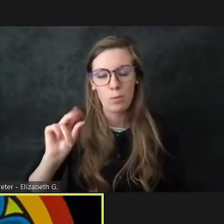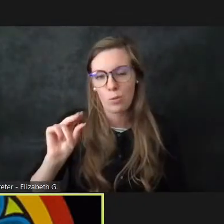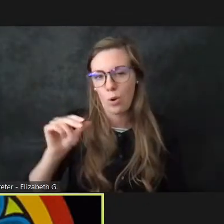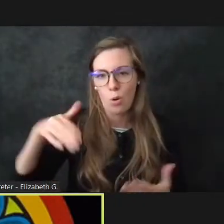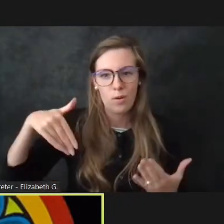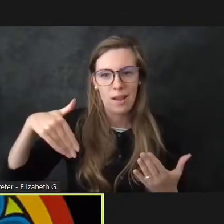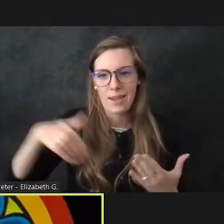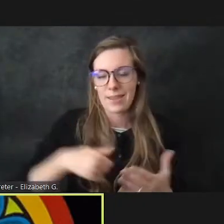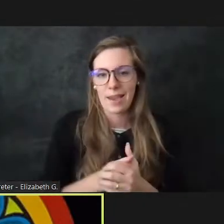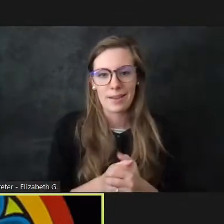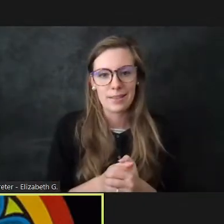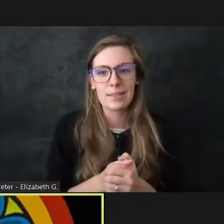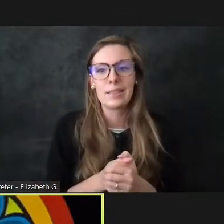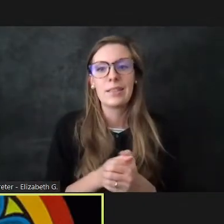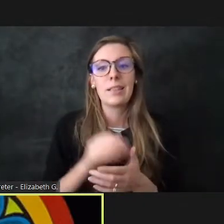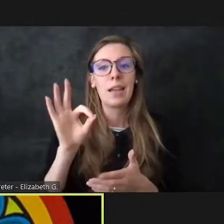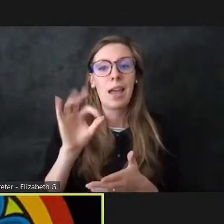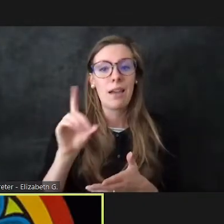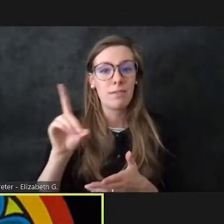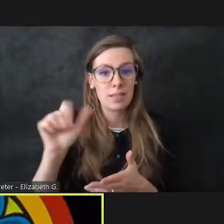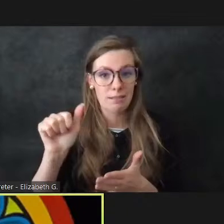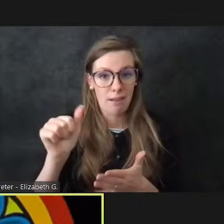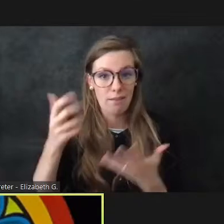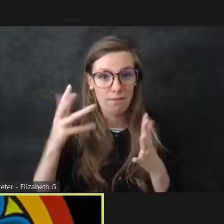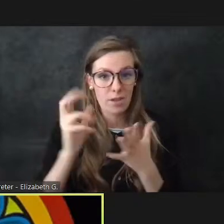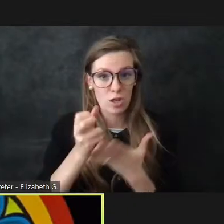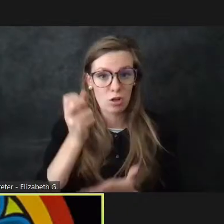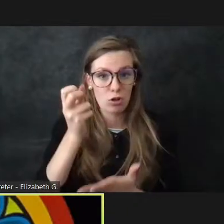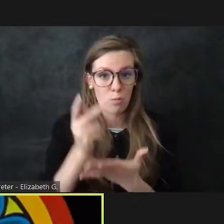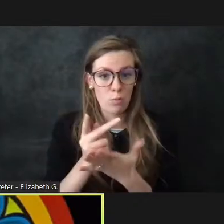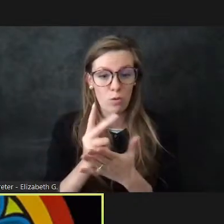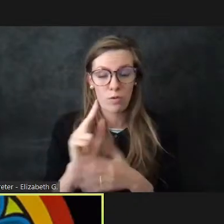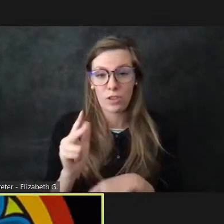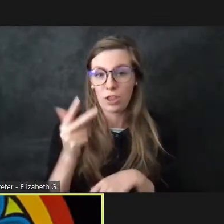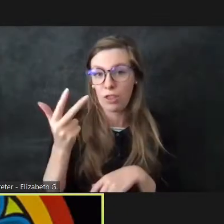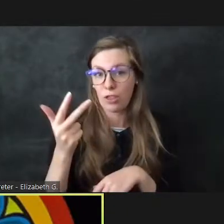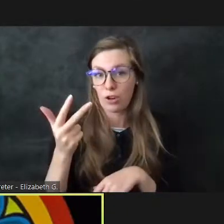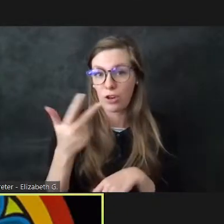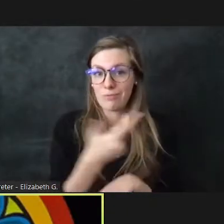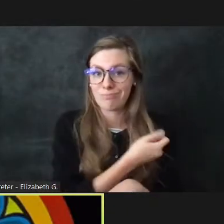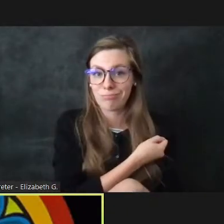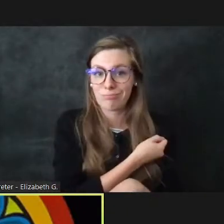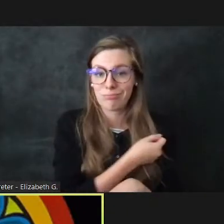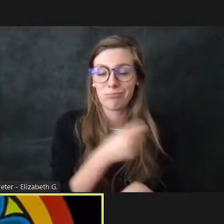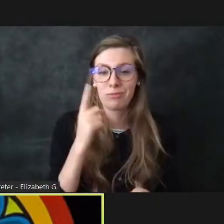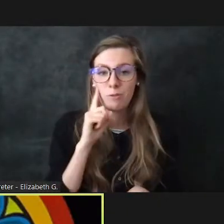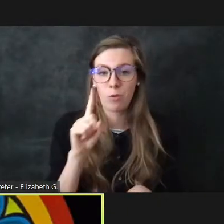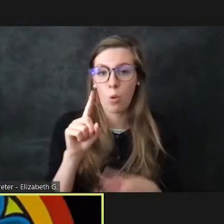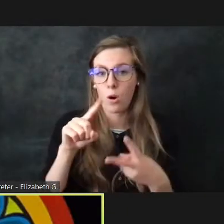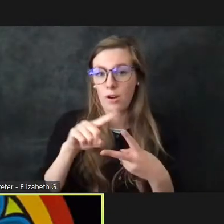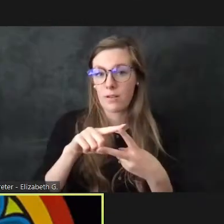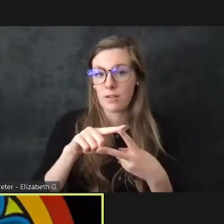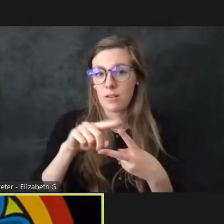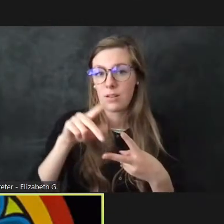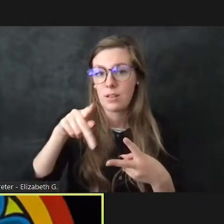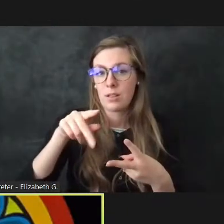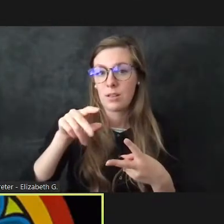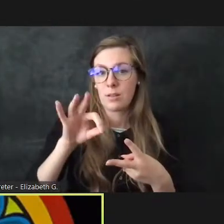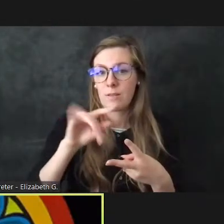authorized last week the third dose of the coronavirus from Pzer or